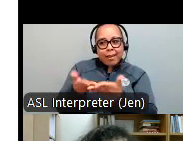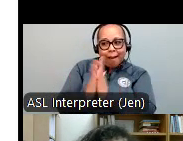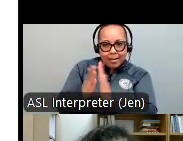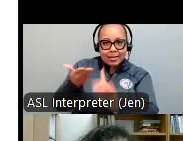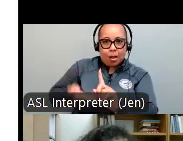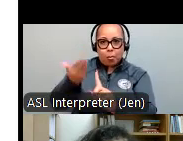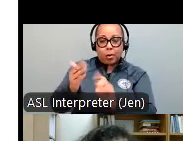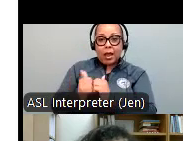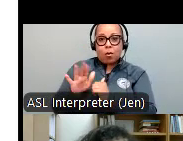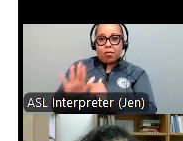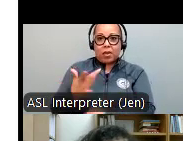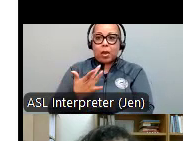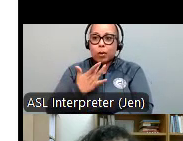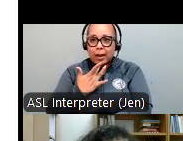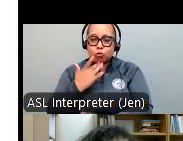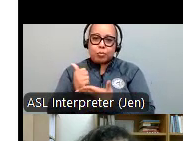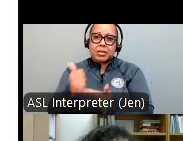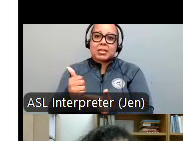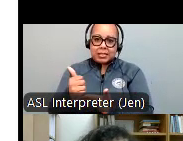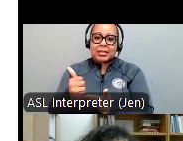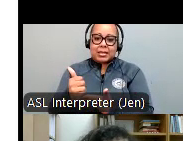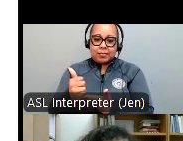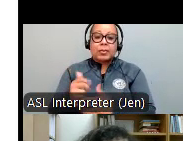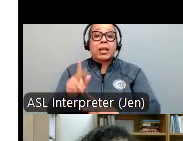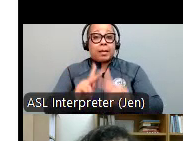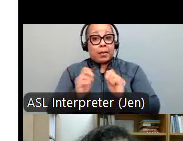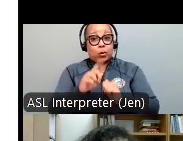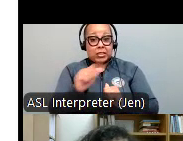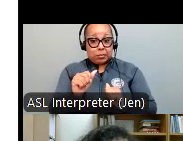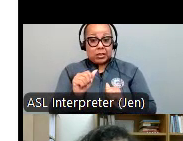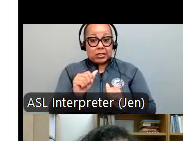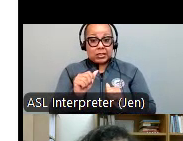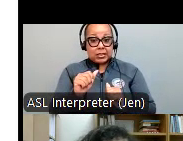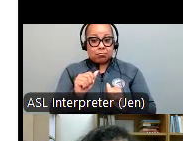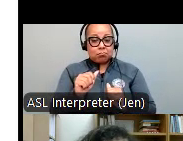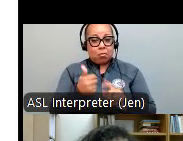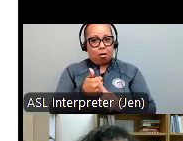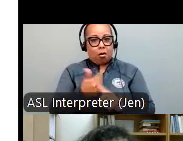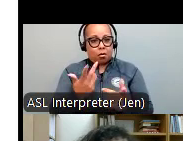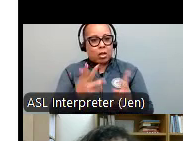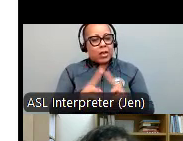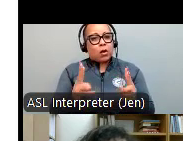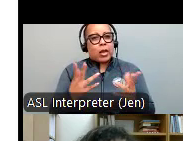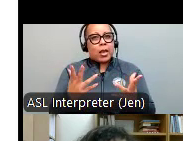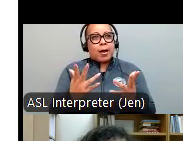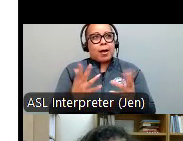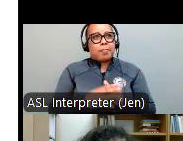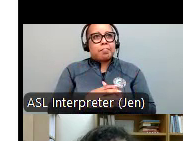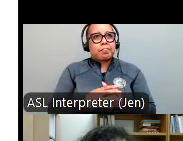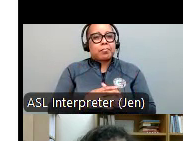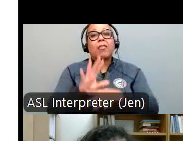how they would like to be assisted. People with disabilities are very used to these situations,